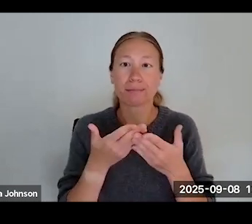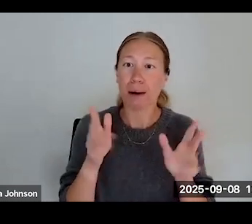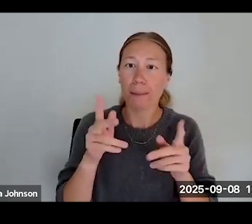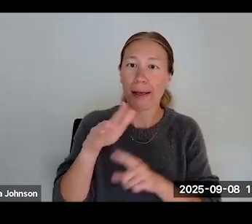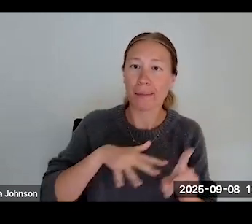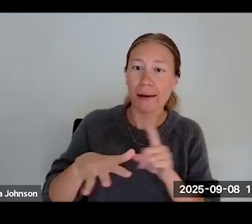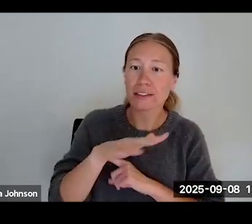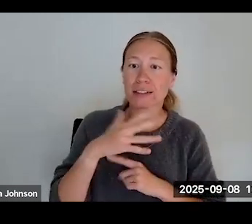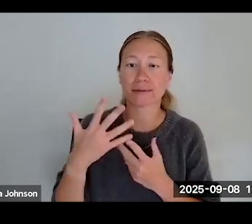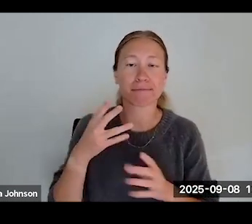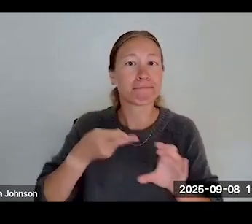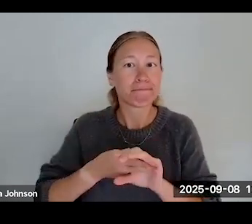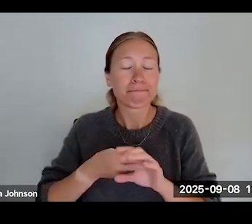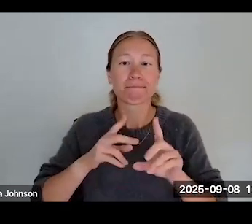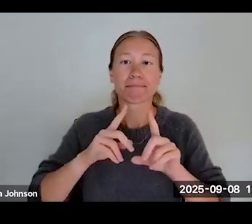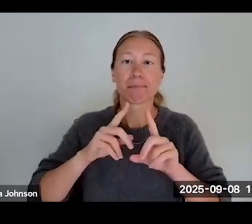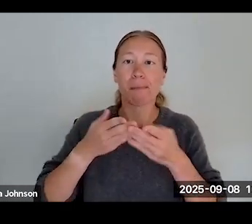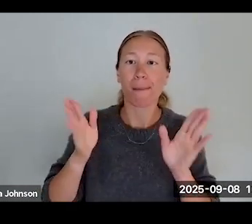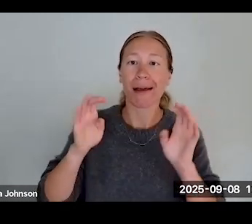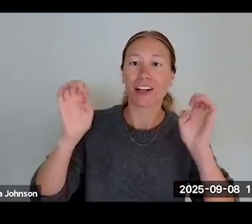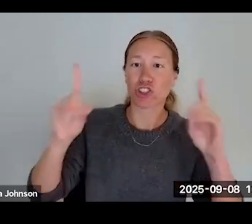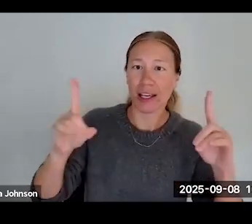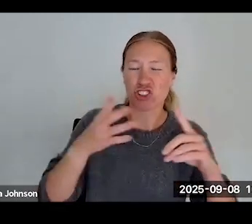participation in public education, and beyond.